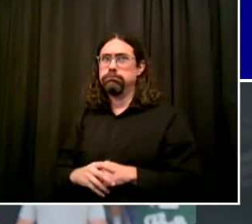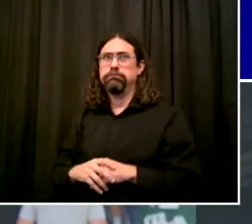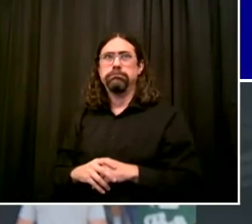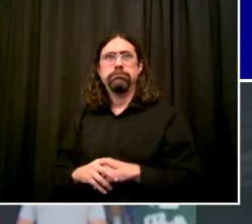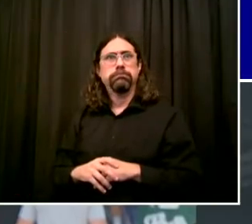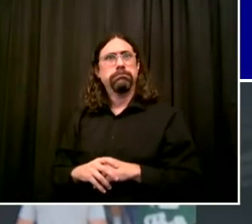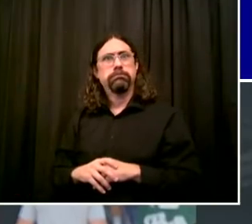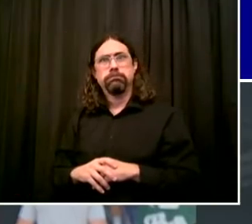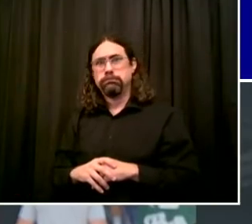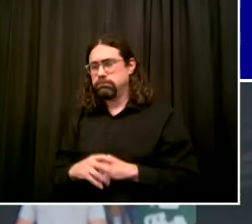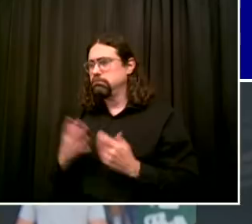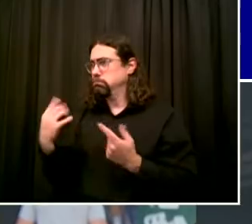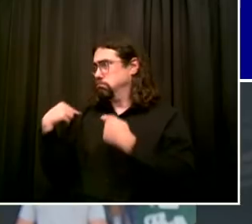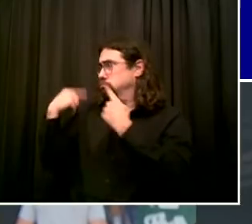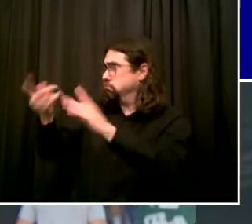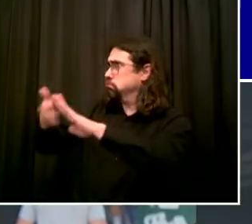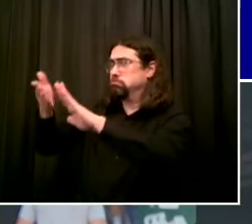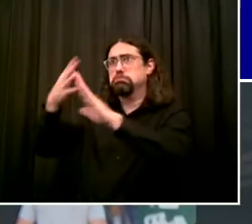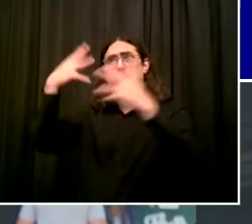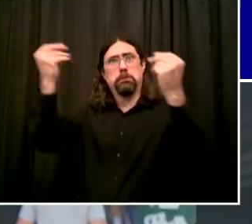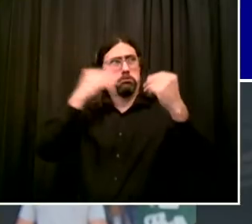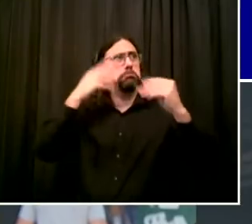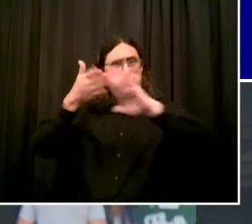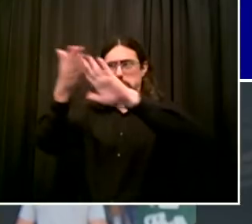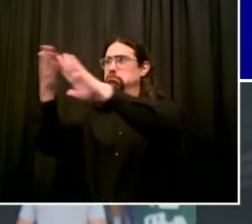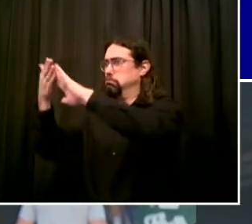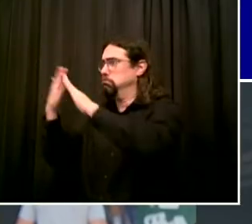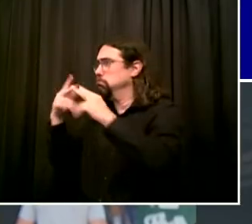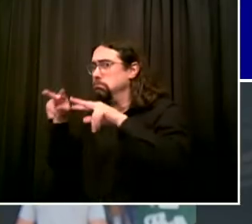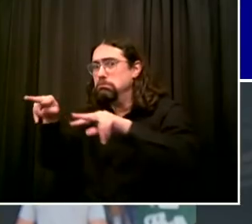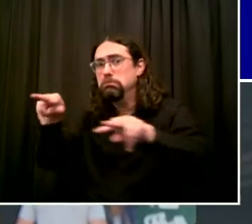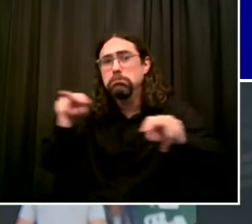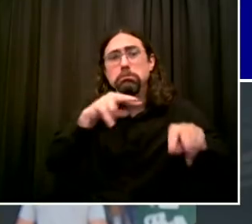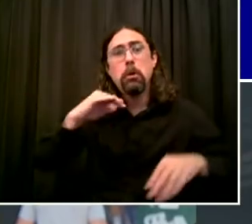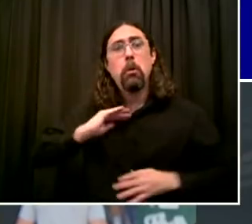SPREADING AS MUCH OUTDOORS.